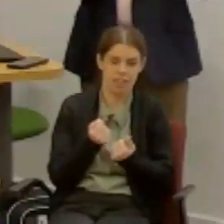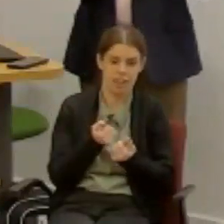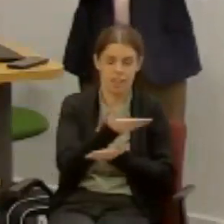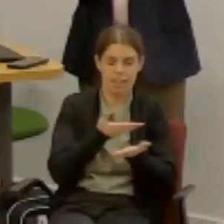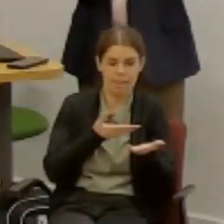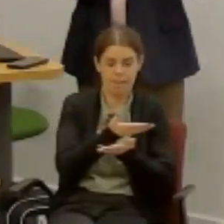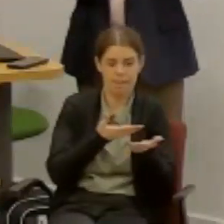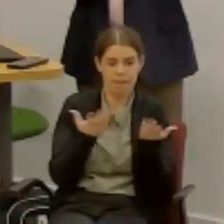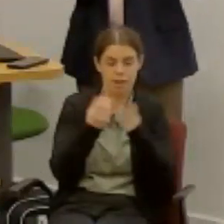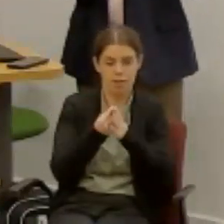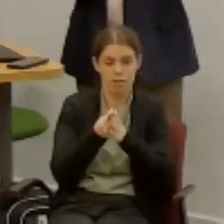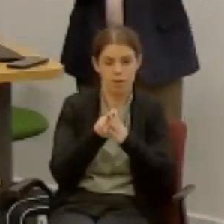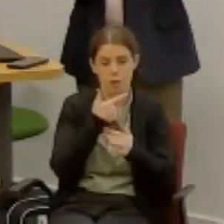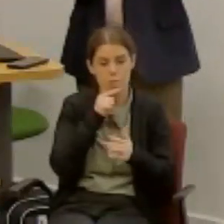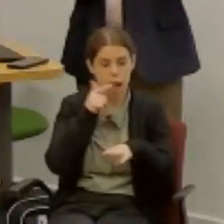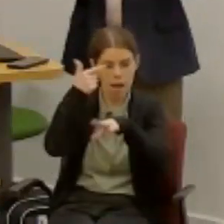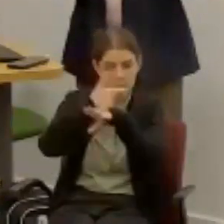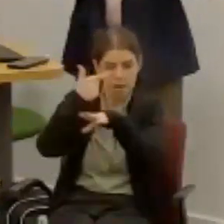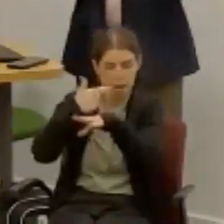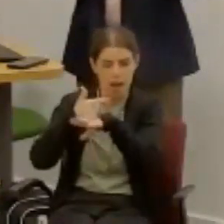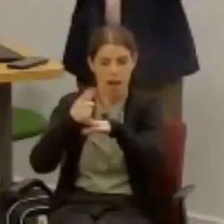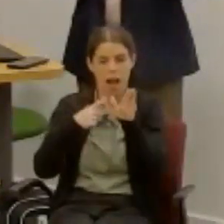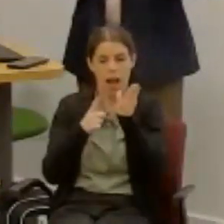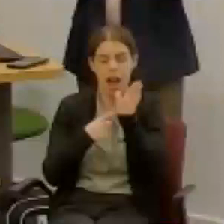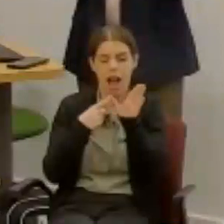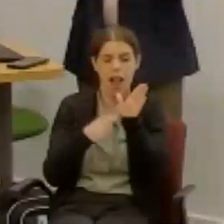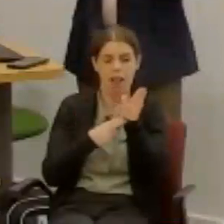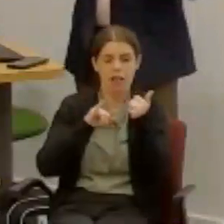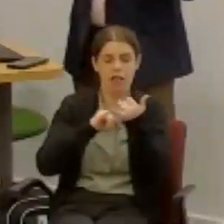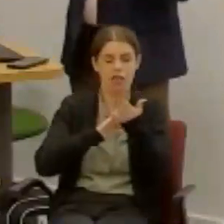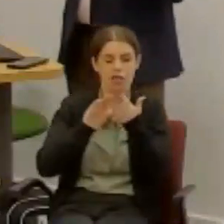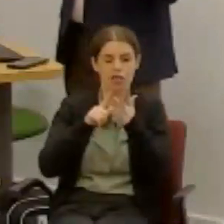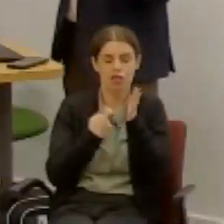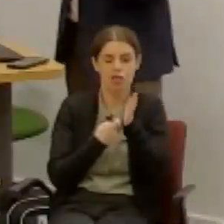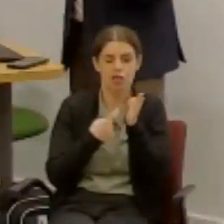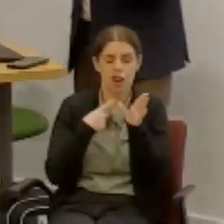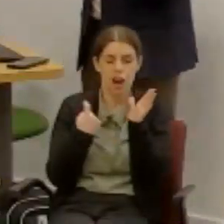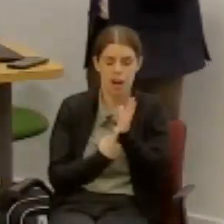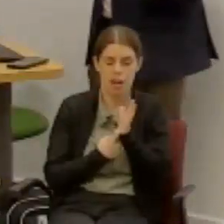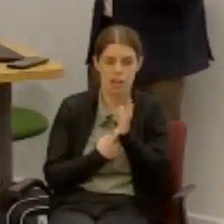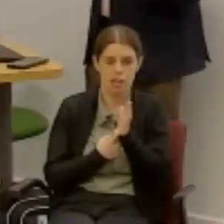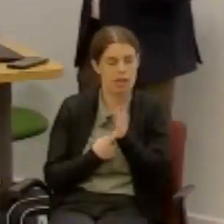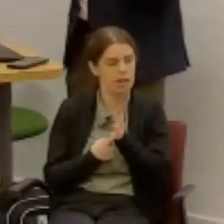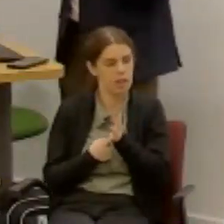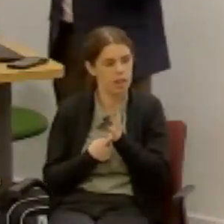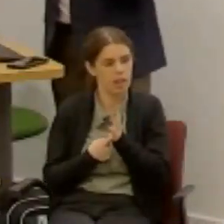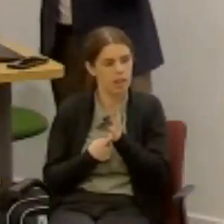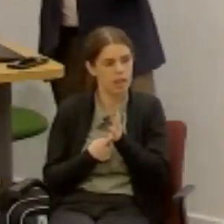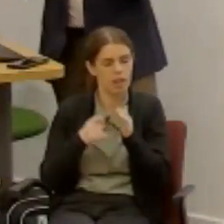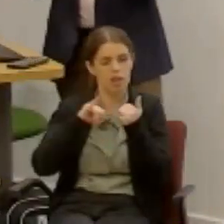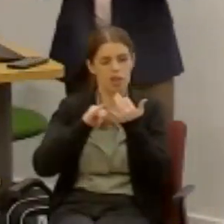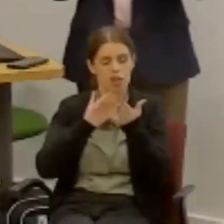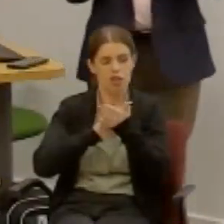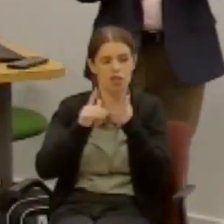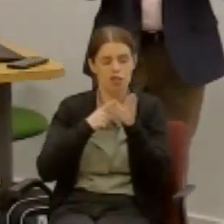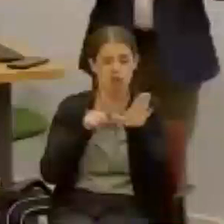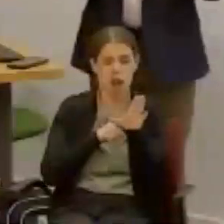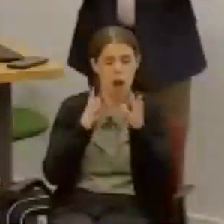makers Alan Scheer and gene sorry that happen the impression and